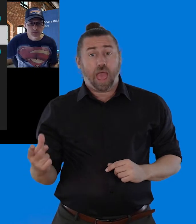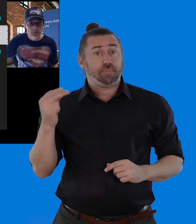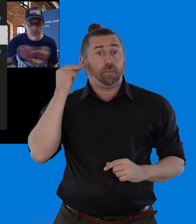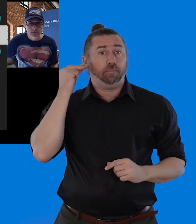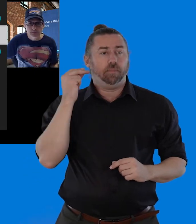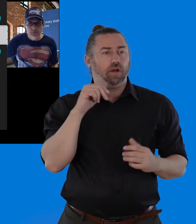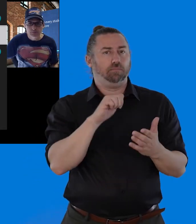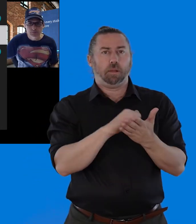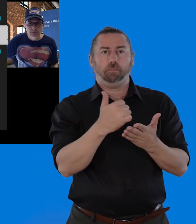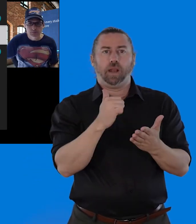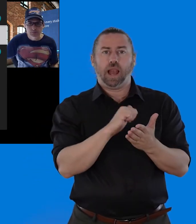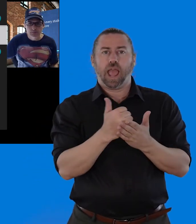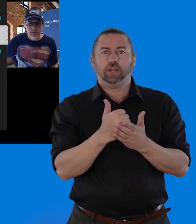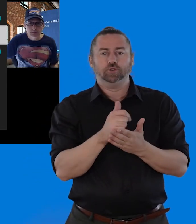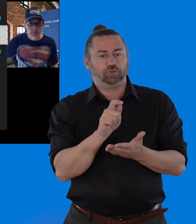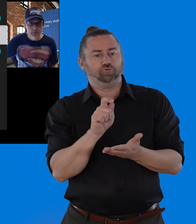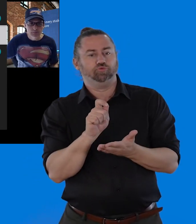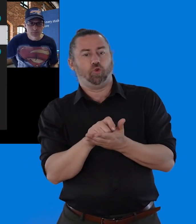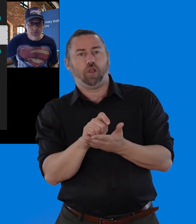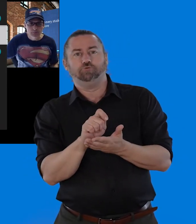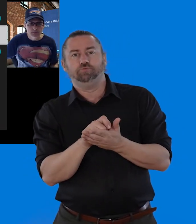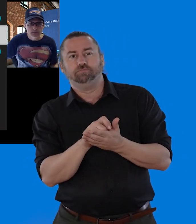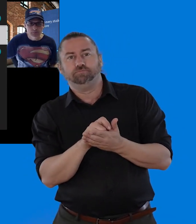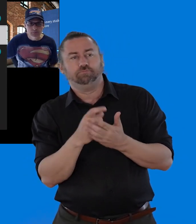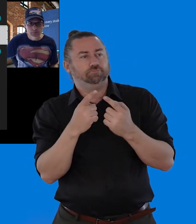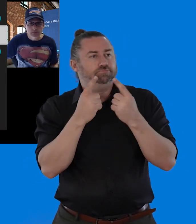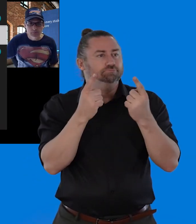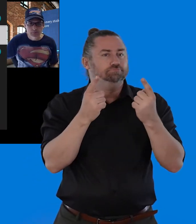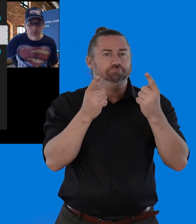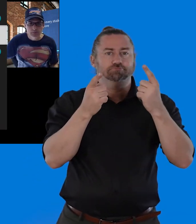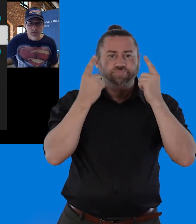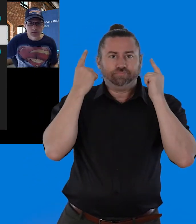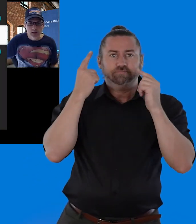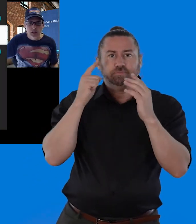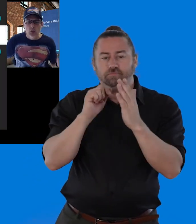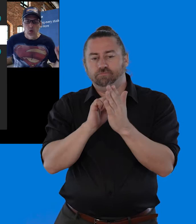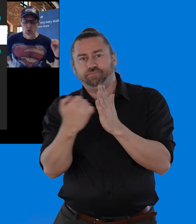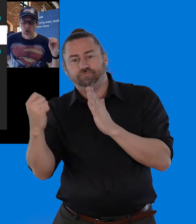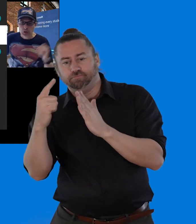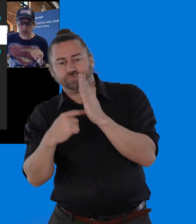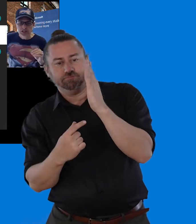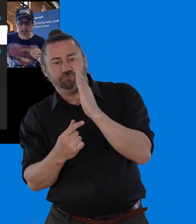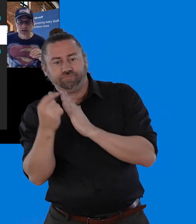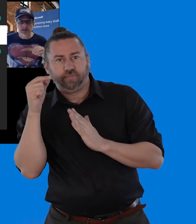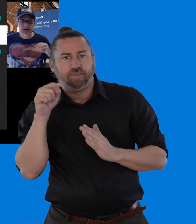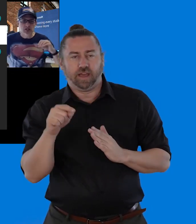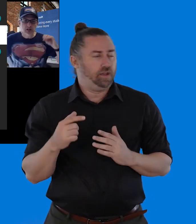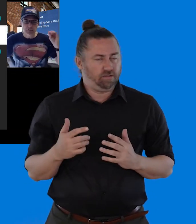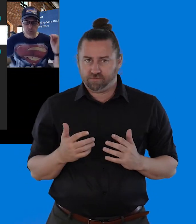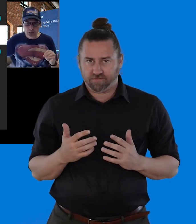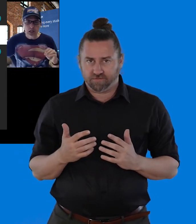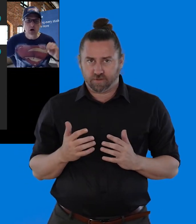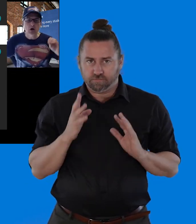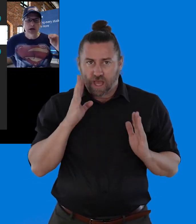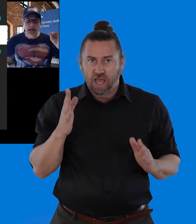(VIDEO PLAYS), ...publication in which scholarship relating to a particular academic discipline is published. (VIDEO ENDS). You can see that it's actually following along.